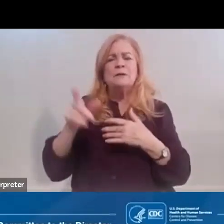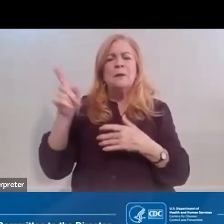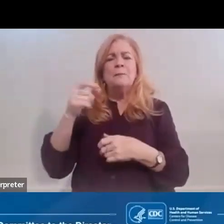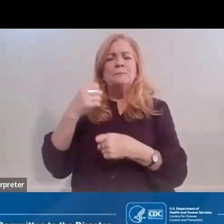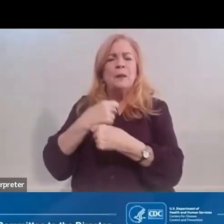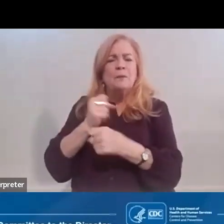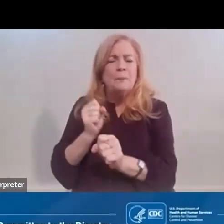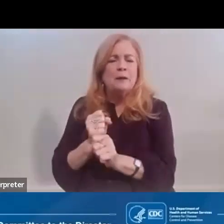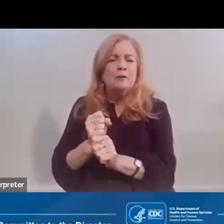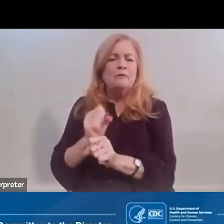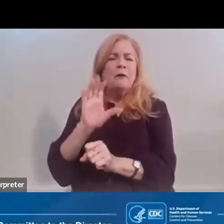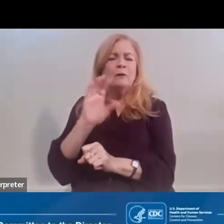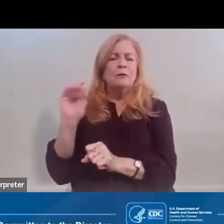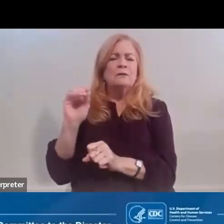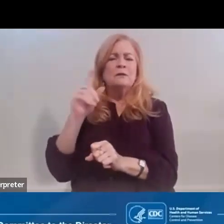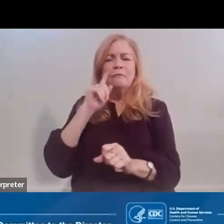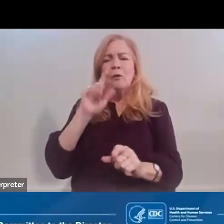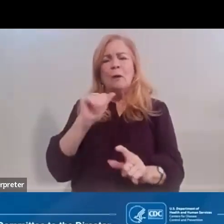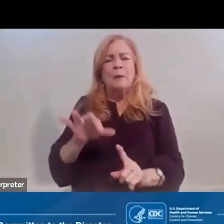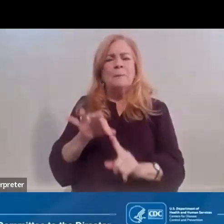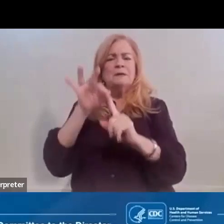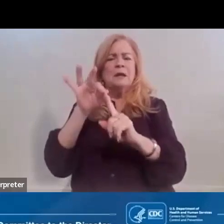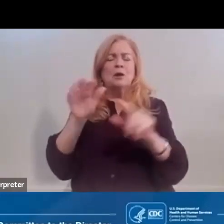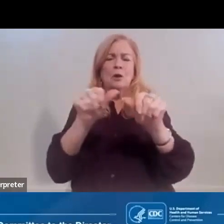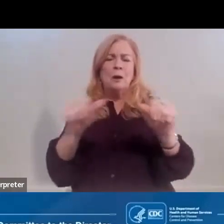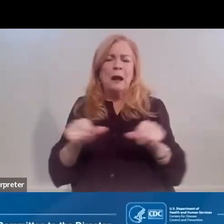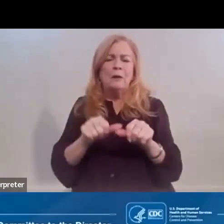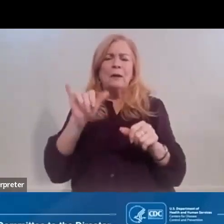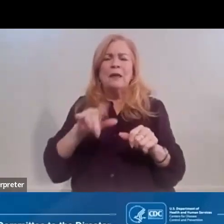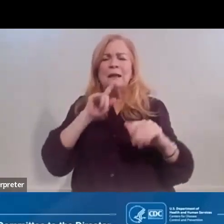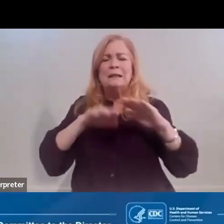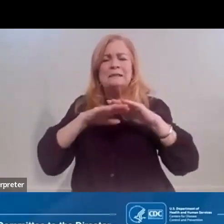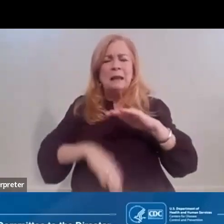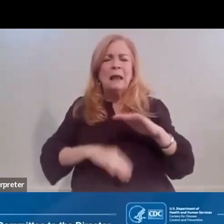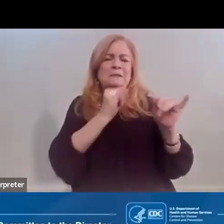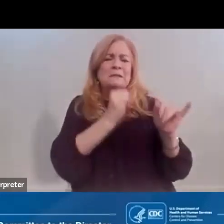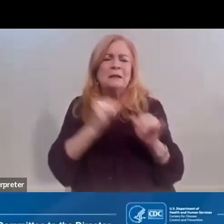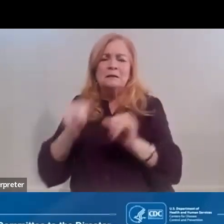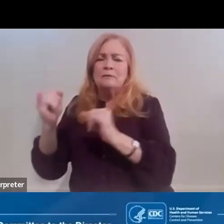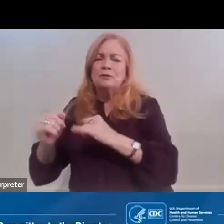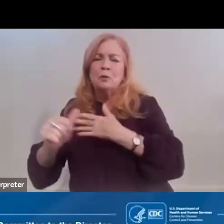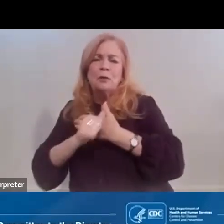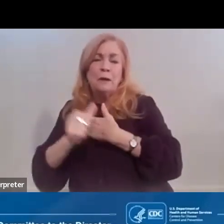in a particular area that's less individually threatening, is that a way to go? Yeah. No, I think so.